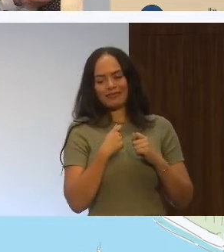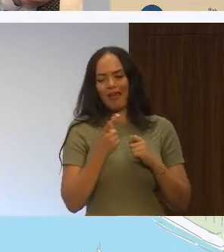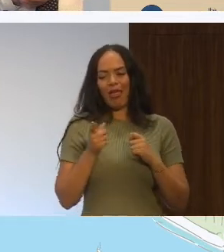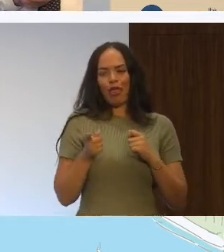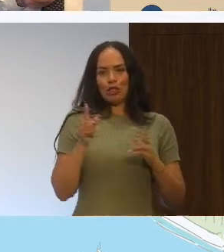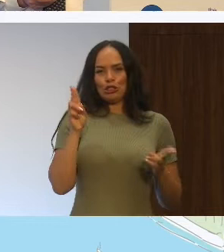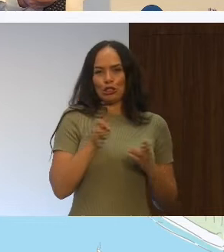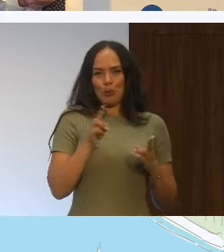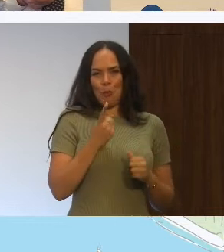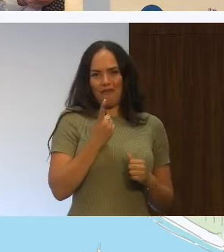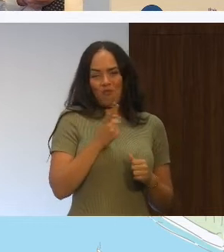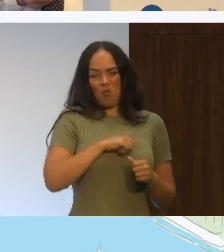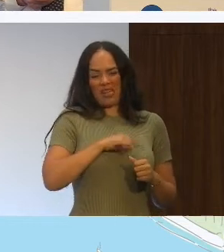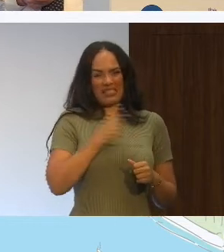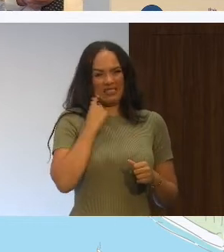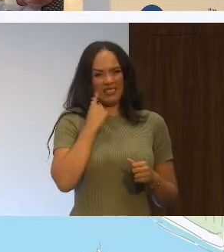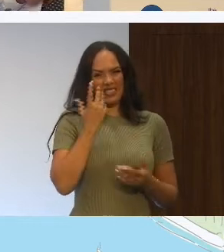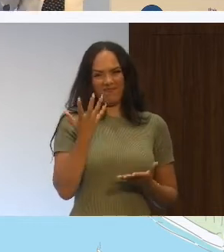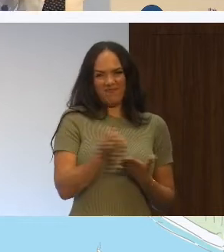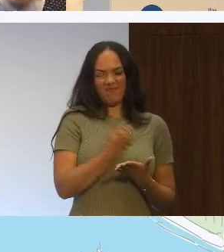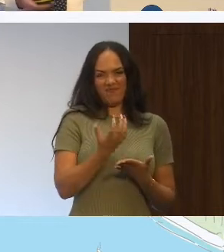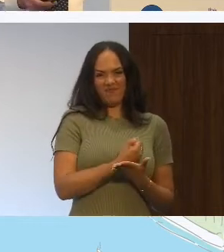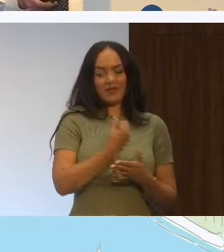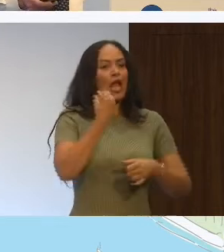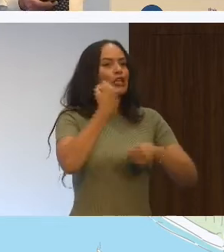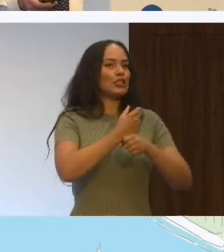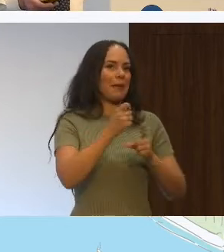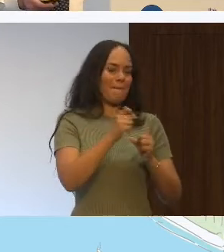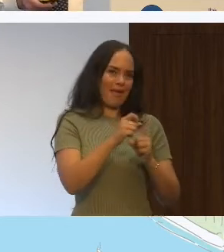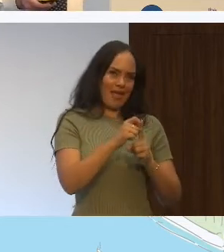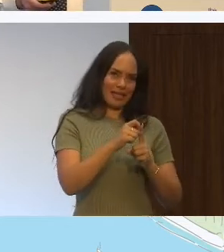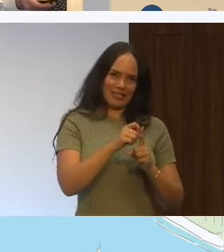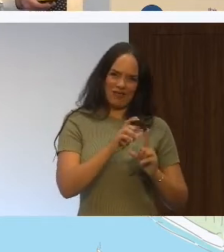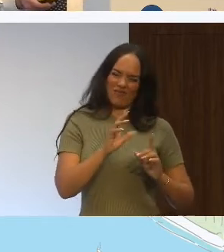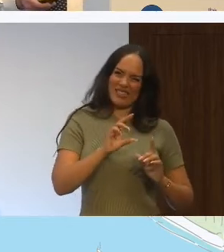And GP's tend not to like giving you